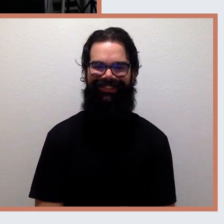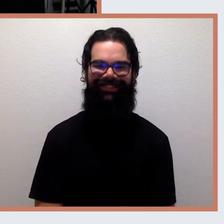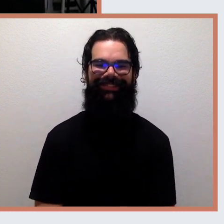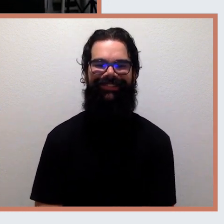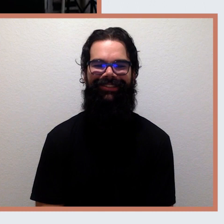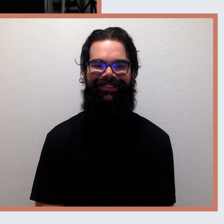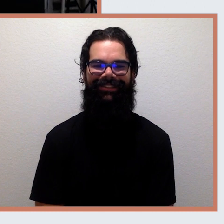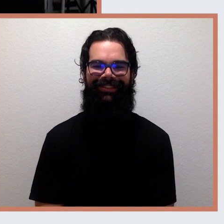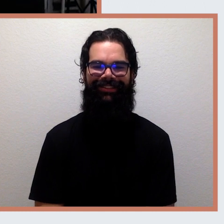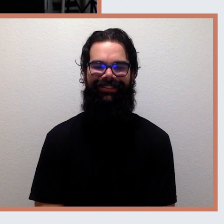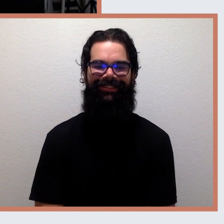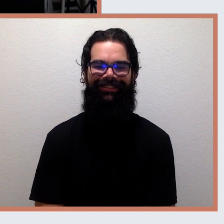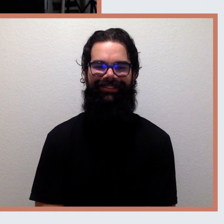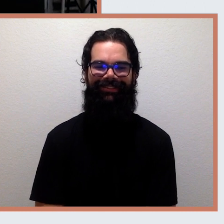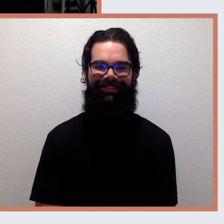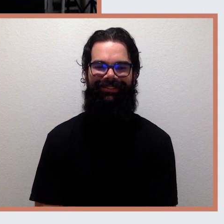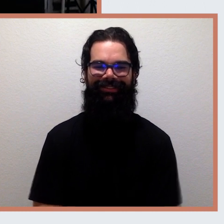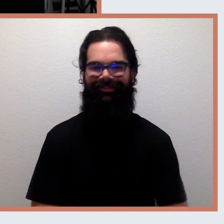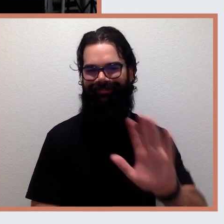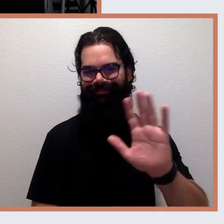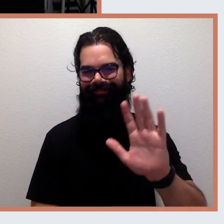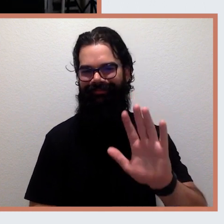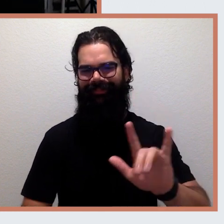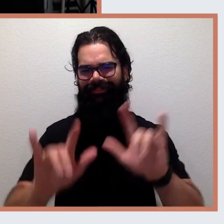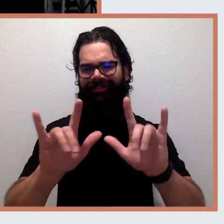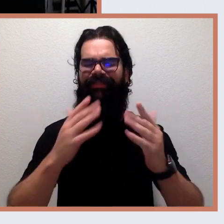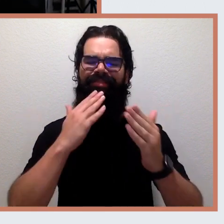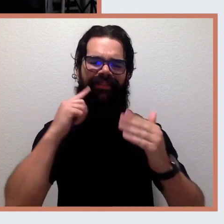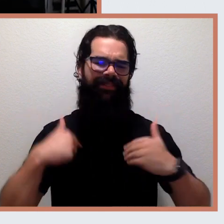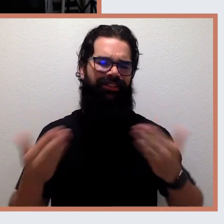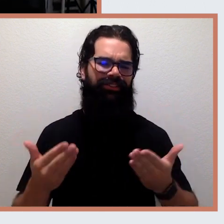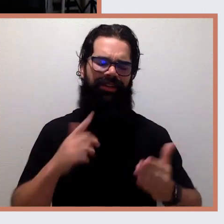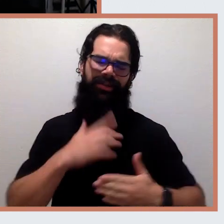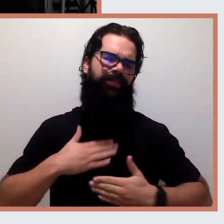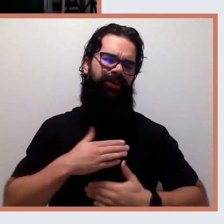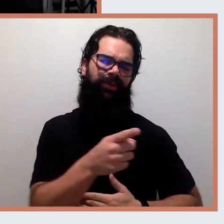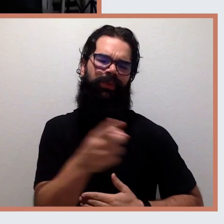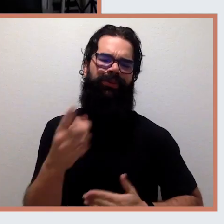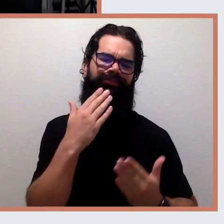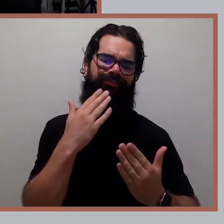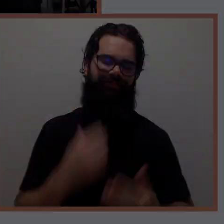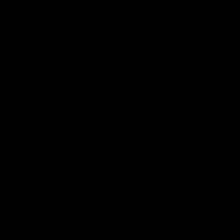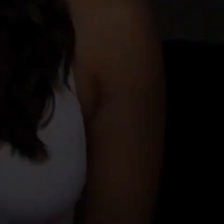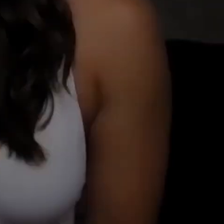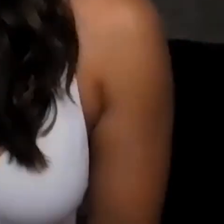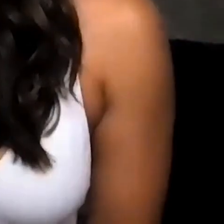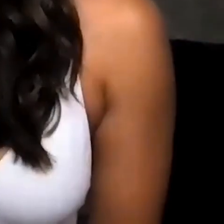Football sesh, swimming sesh, everything sesh. Let's do it. Can't wait. And to our listeners, we'll see you next week.